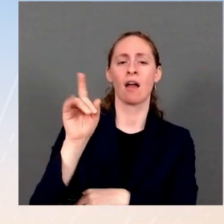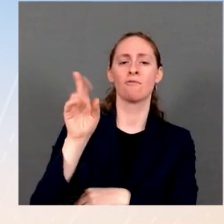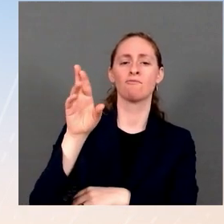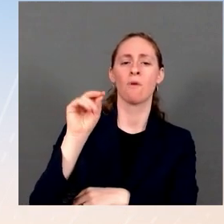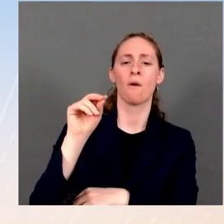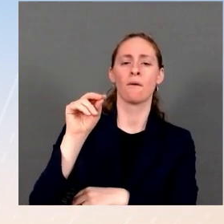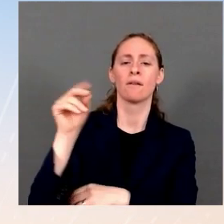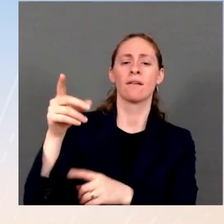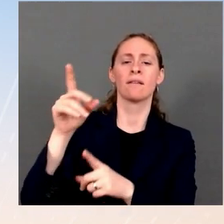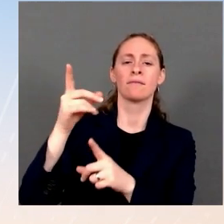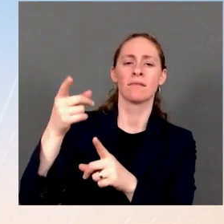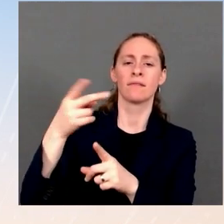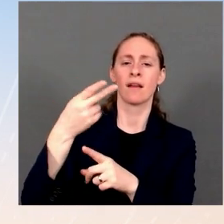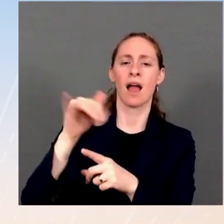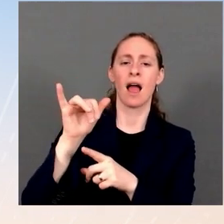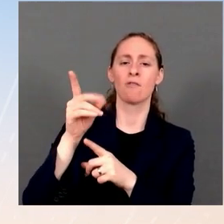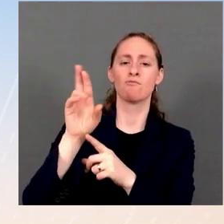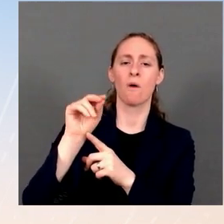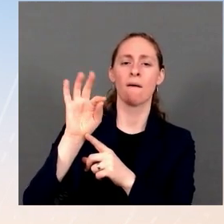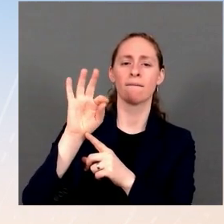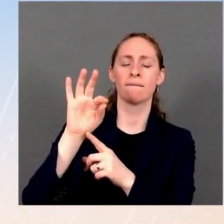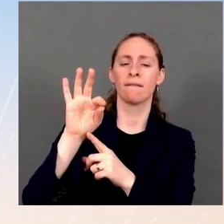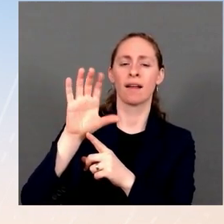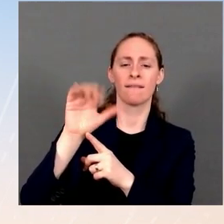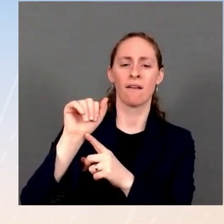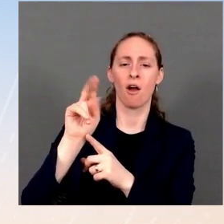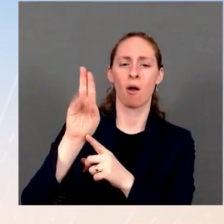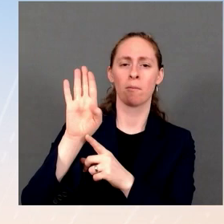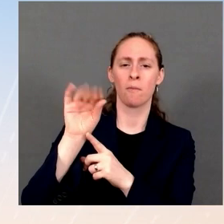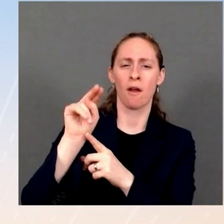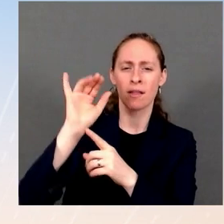we proposed the most sweeping methane action strategy